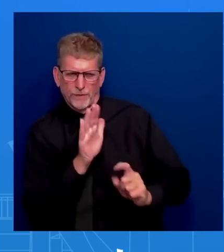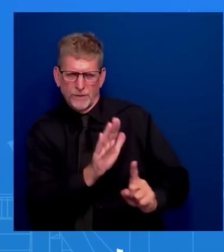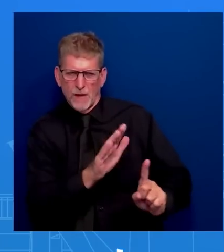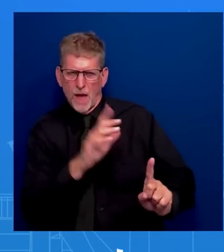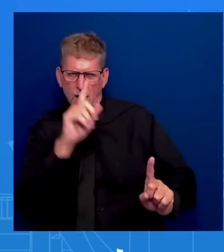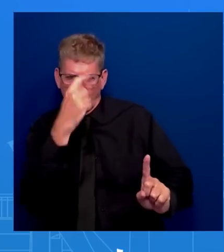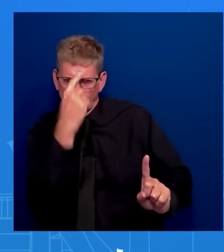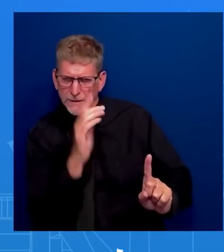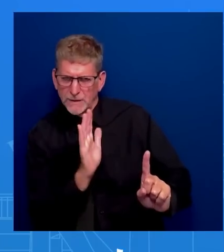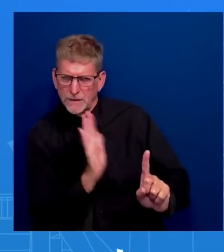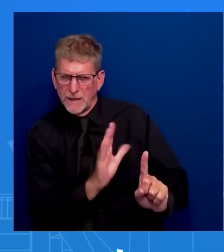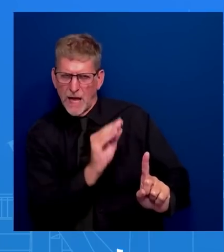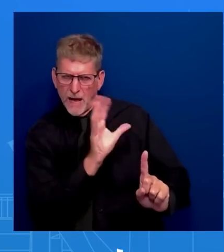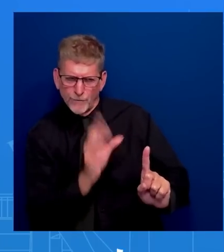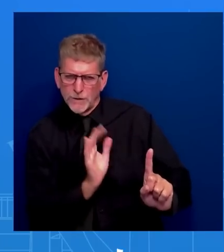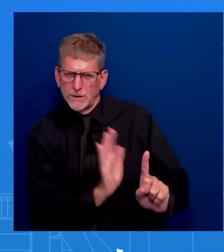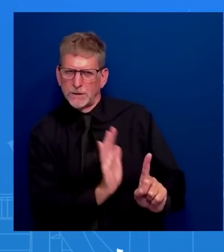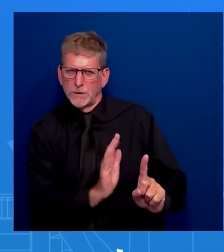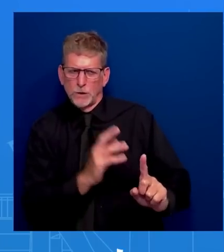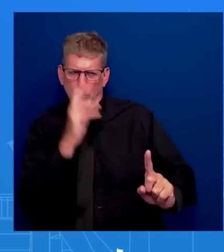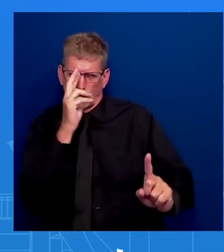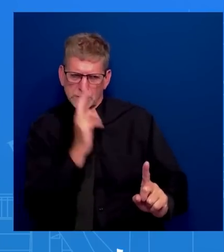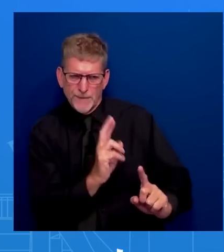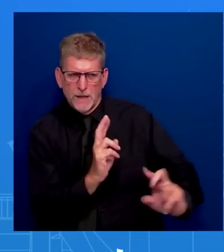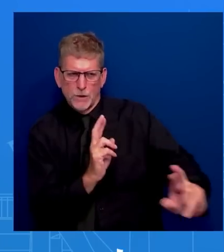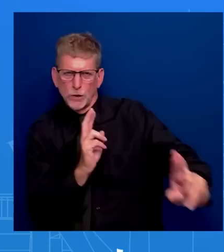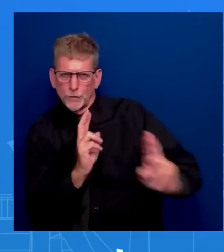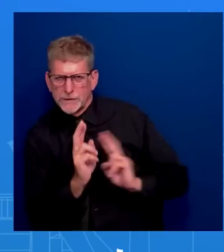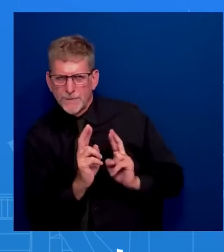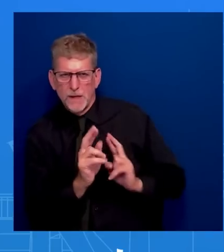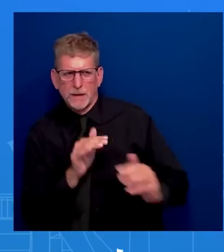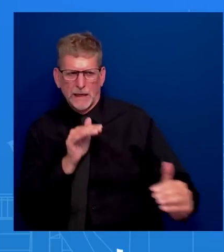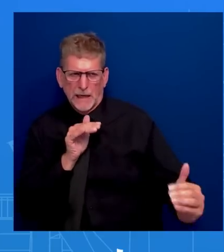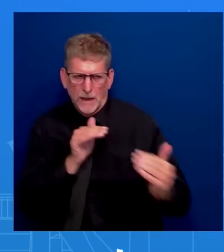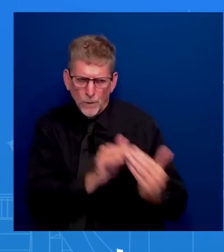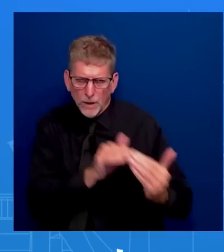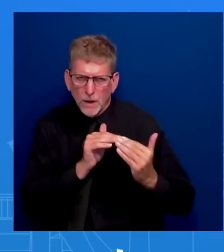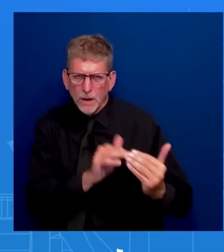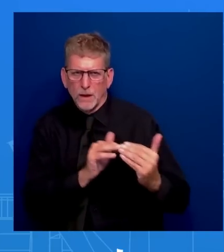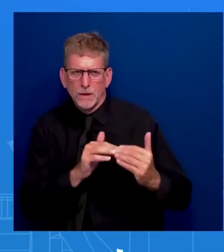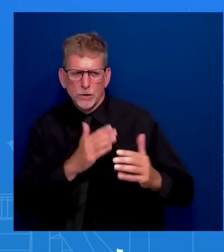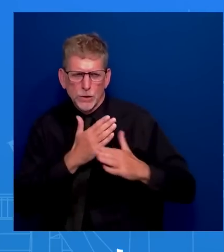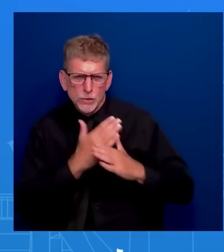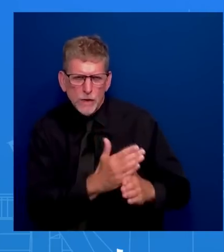equality, and other shared values, and strengthened by our long-lasting historical and cultural connections.